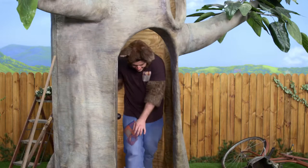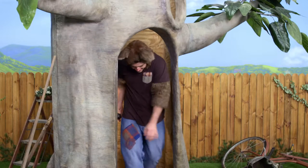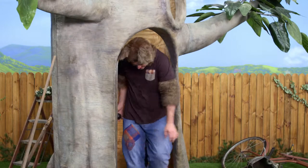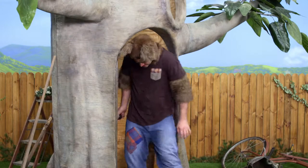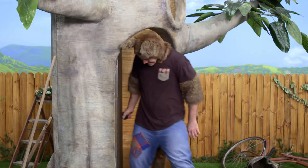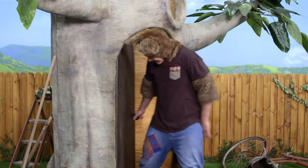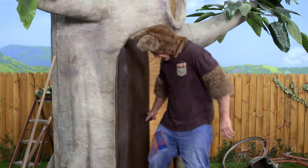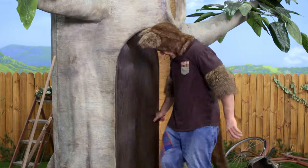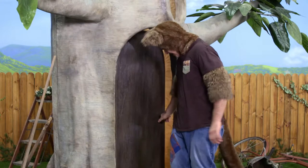Ha-ha!